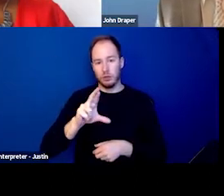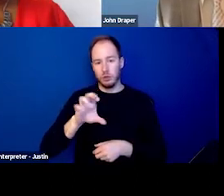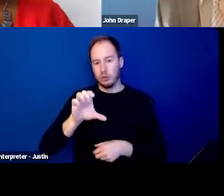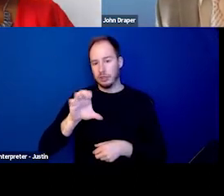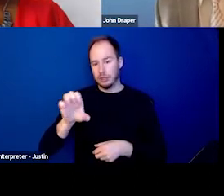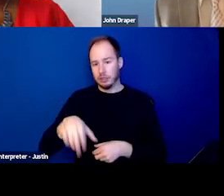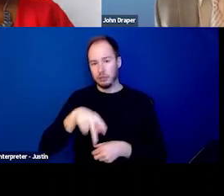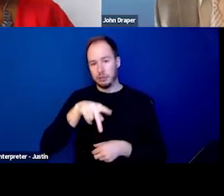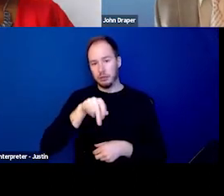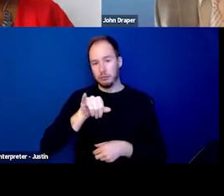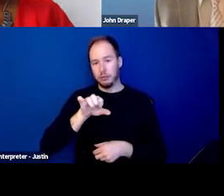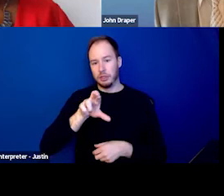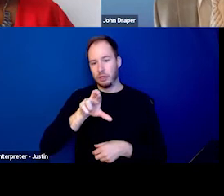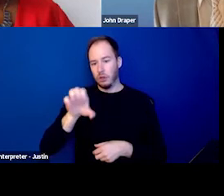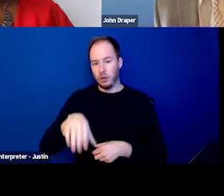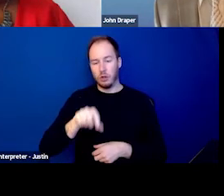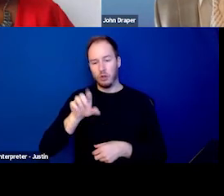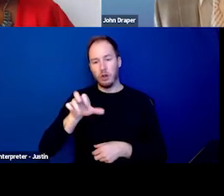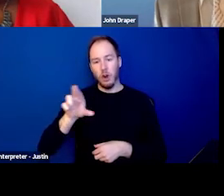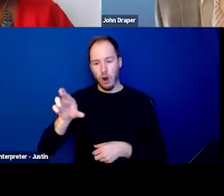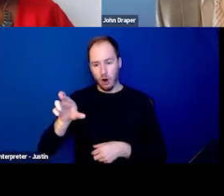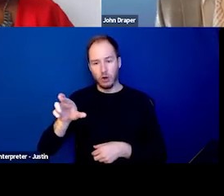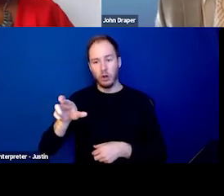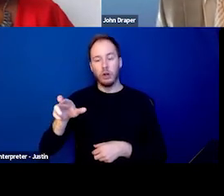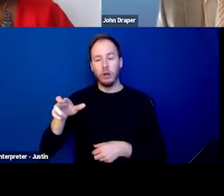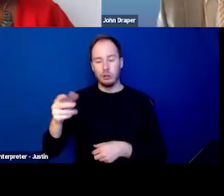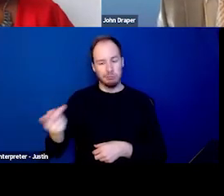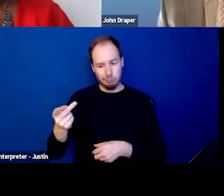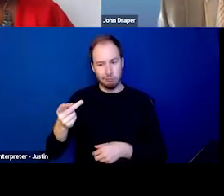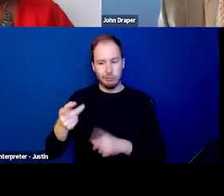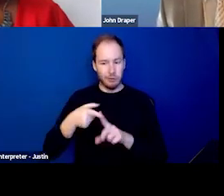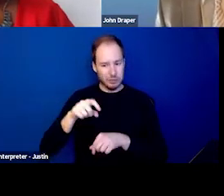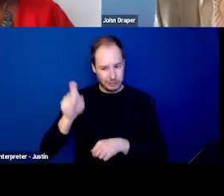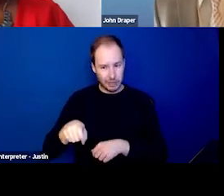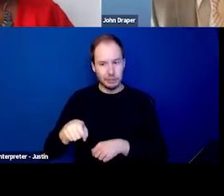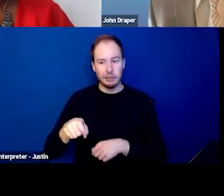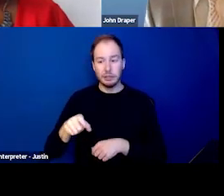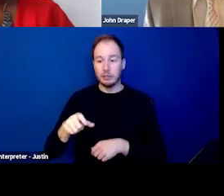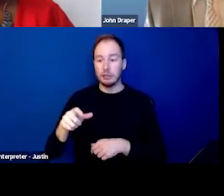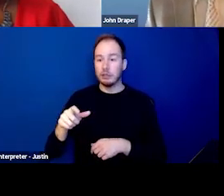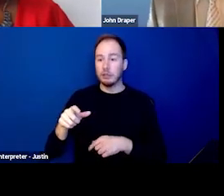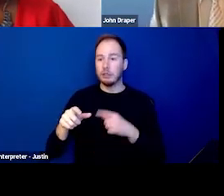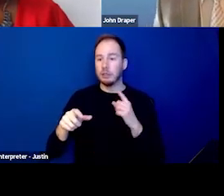who's I understand also a Texan. I'm a native Texan, too, Lucrece, and after you Jennifer Battles, another Texan.